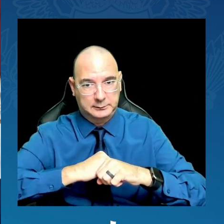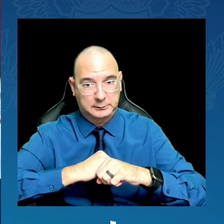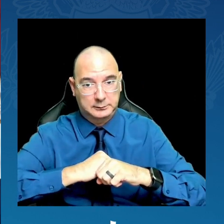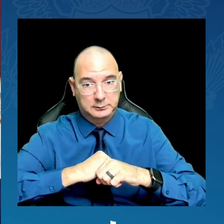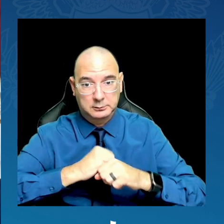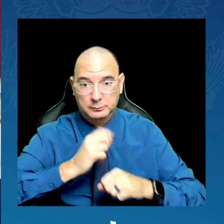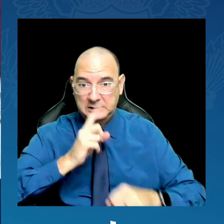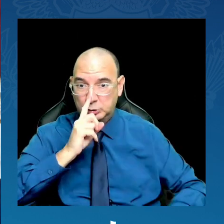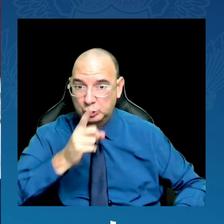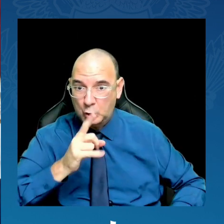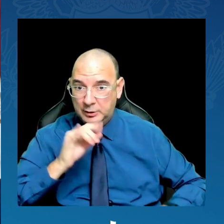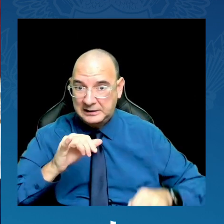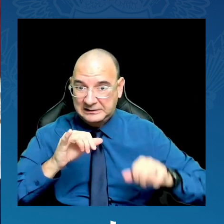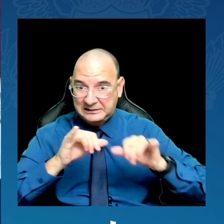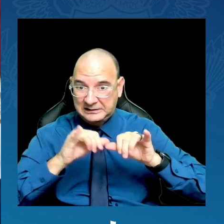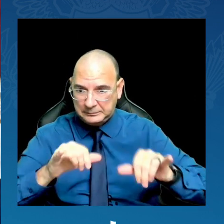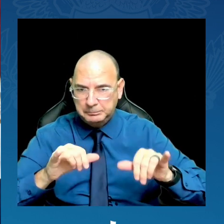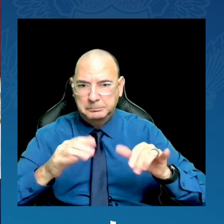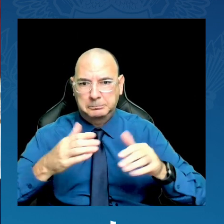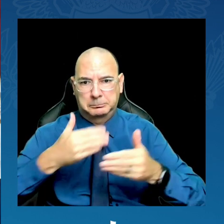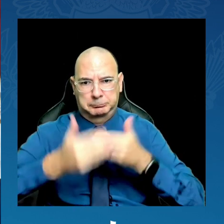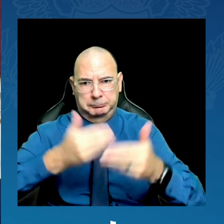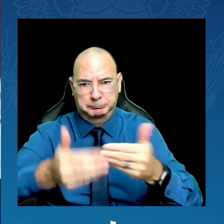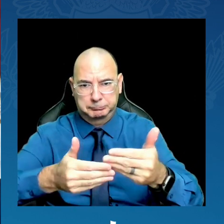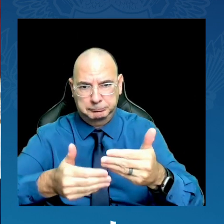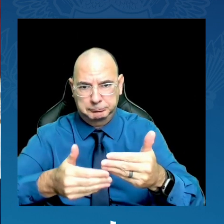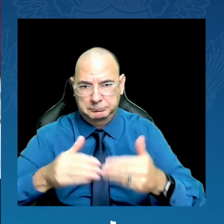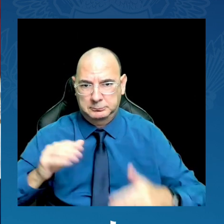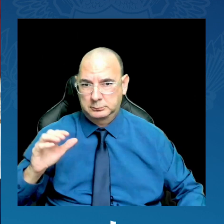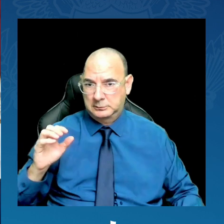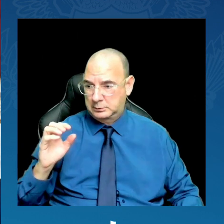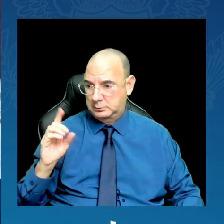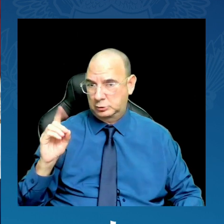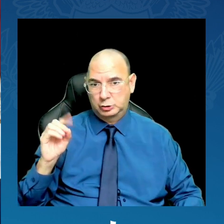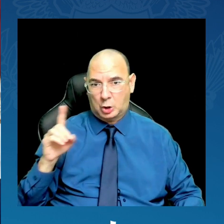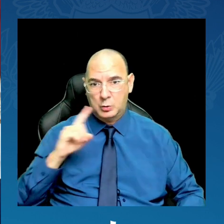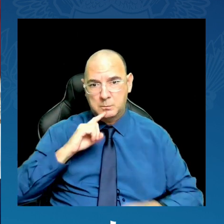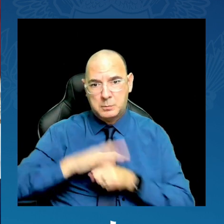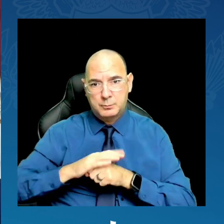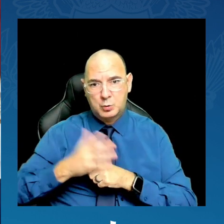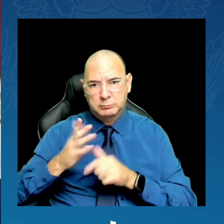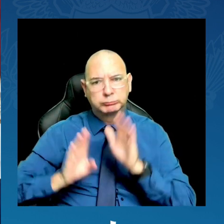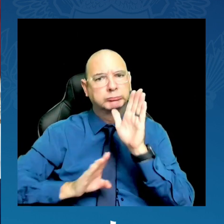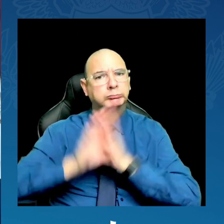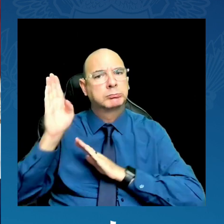The DOD is committed to developing the technologies and the talent that's needed to address